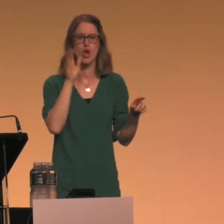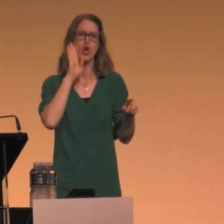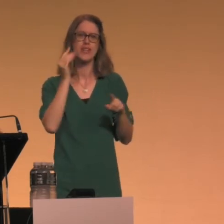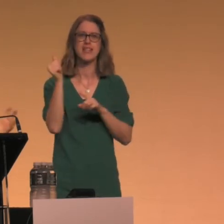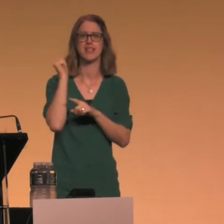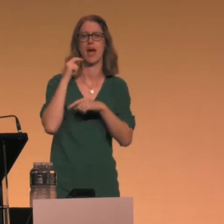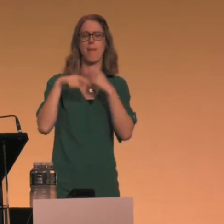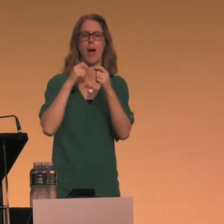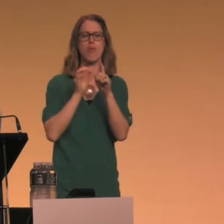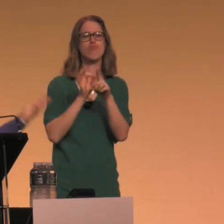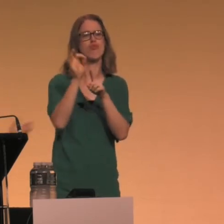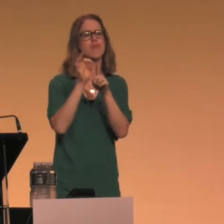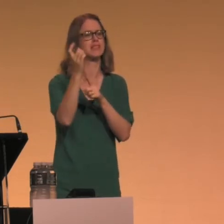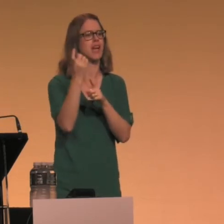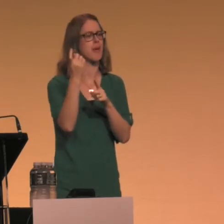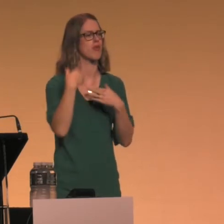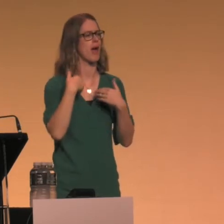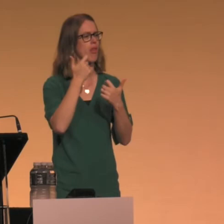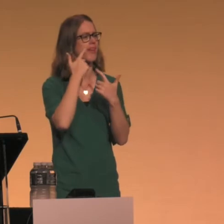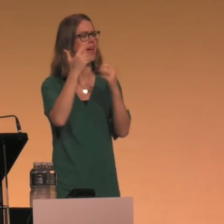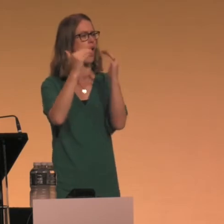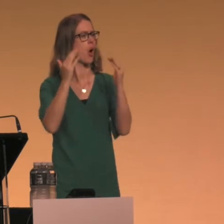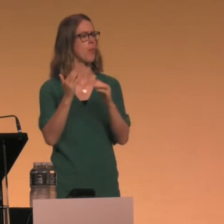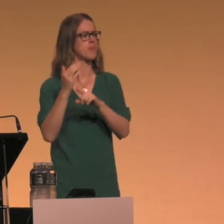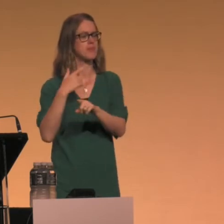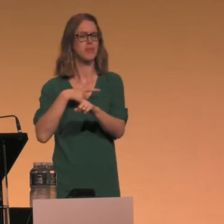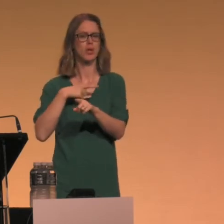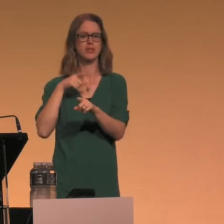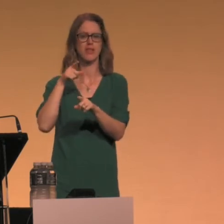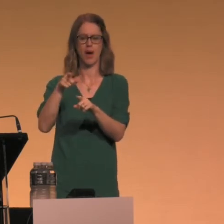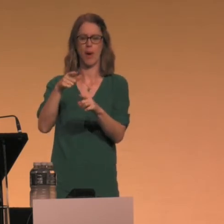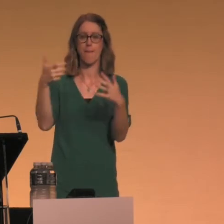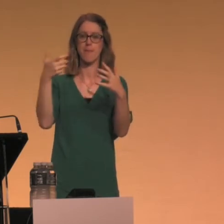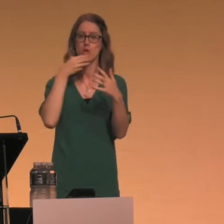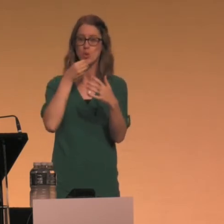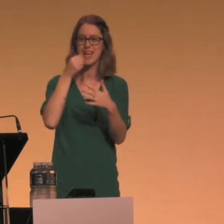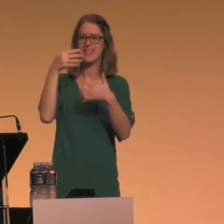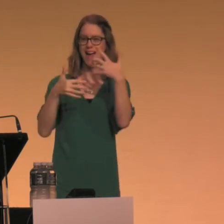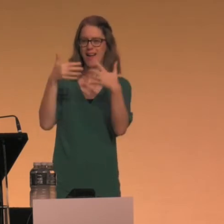about the improvements coming from health care homes because they were actually managing the data.